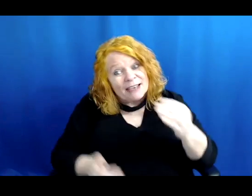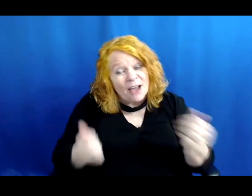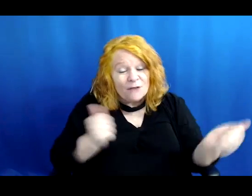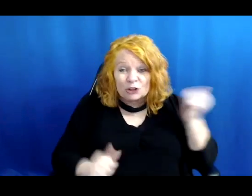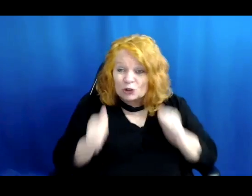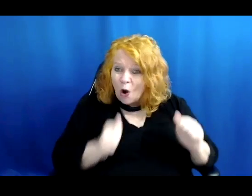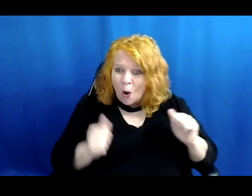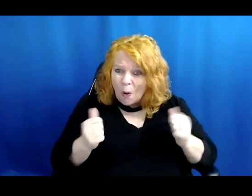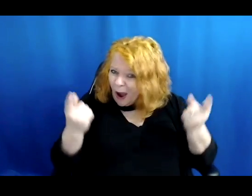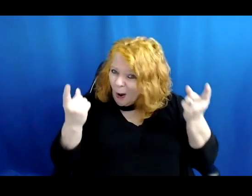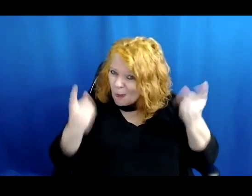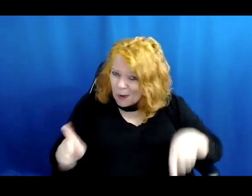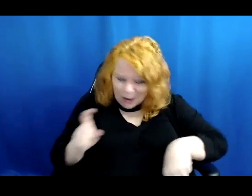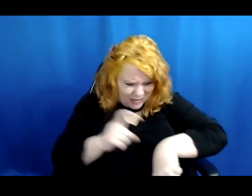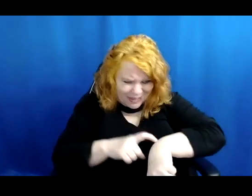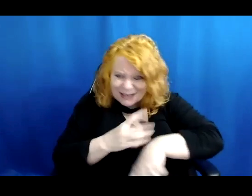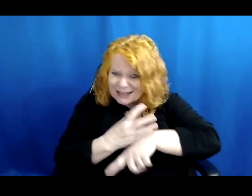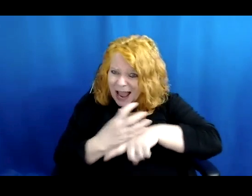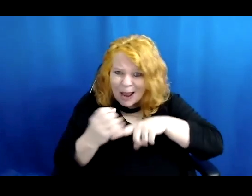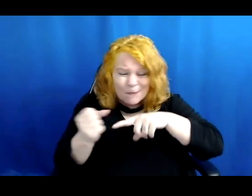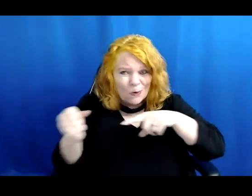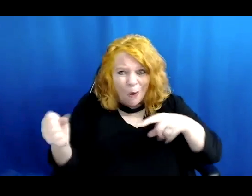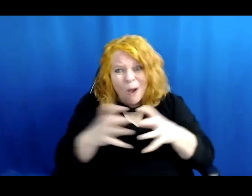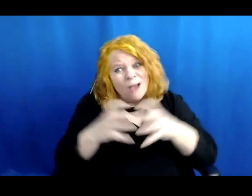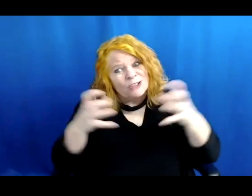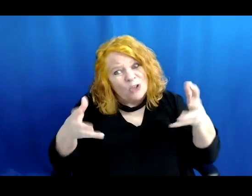time go? There is so much more to say.